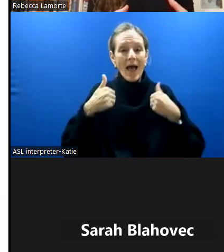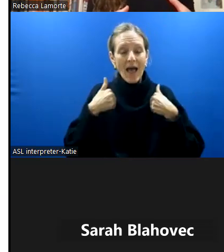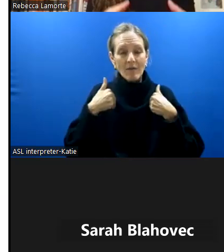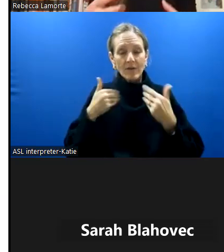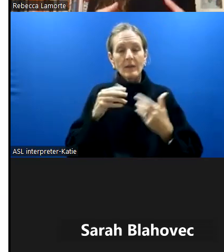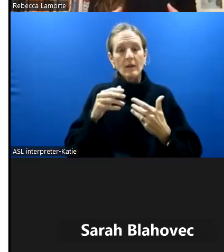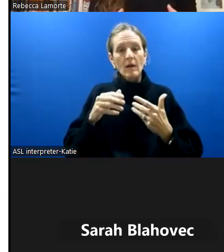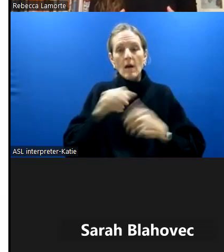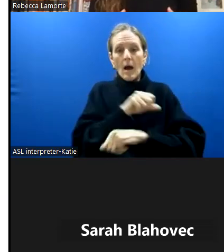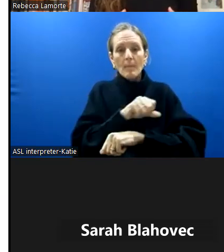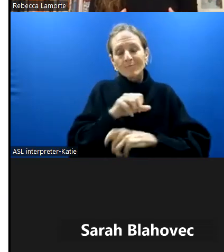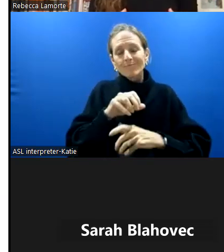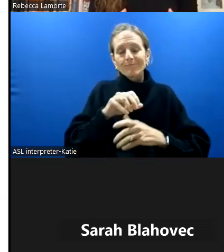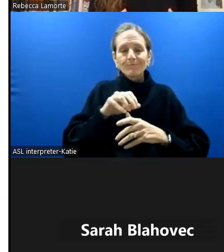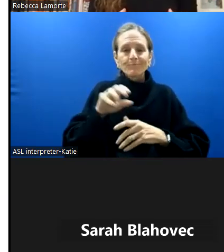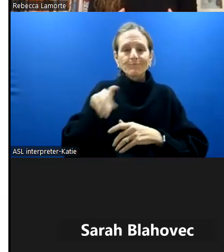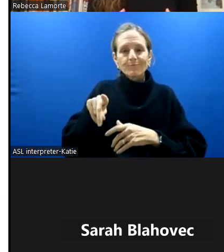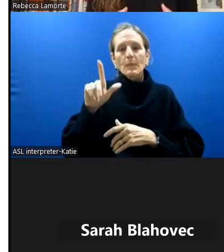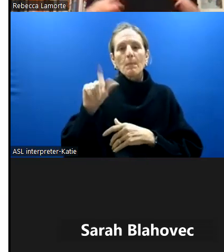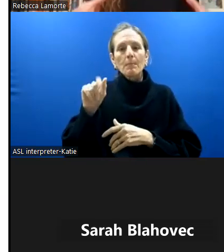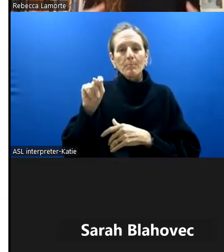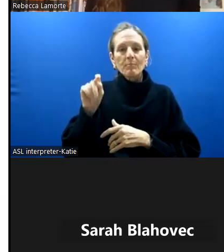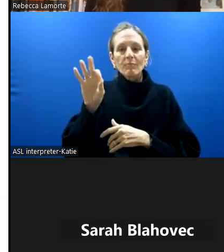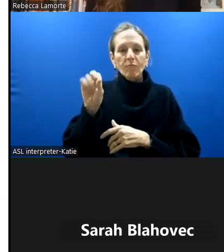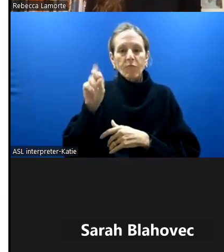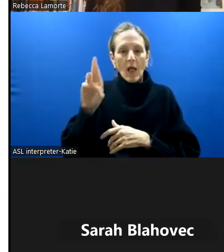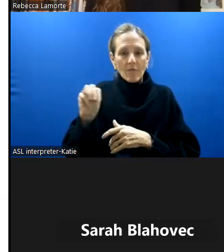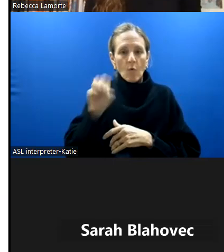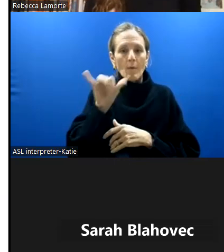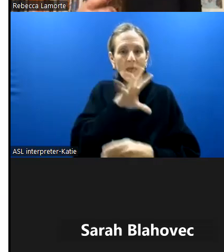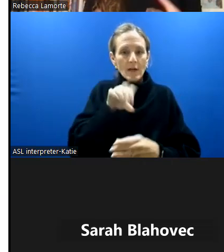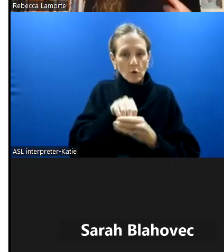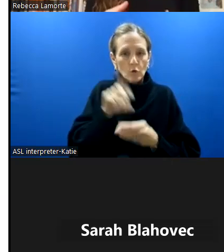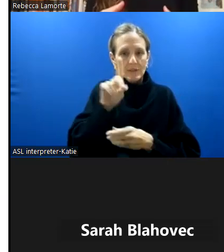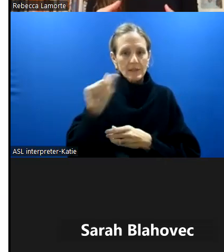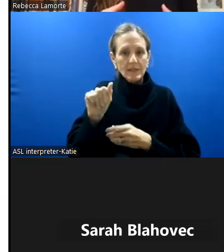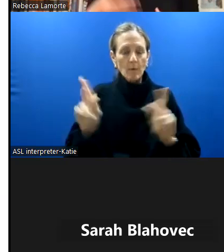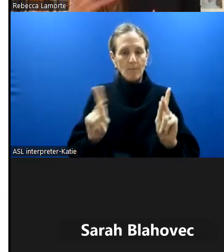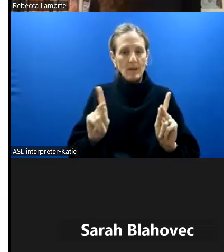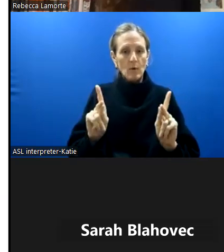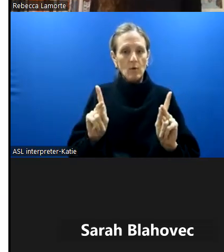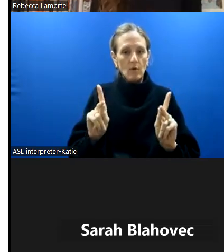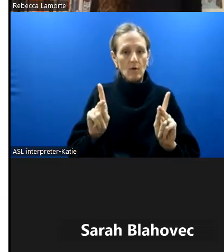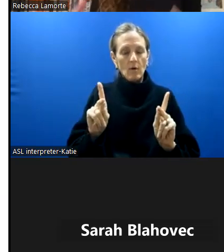and not just for specific policies, but all policies. And now through that lens, I wanna hear from you.